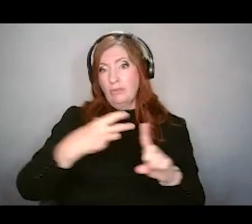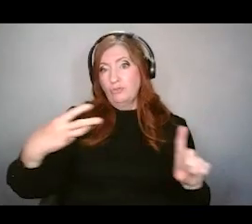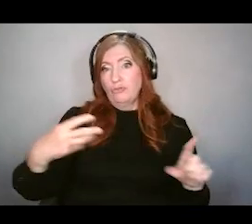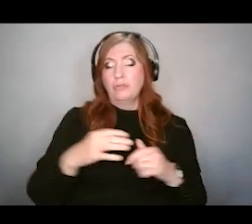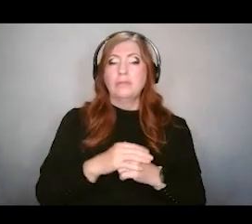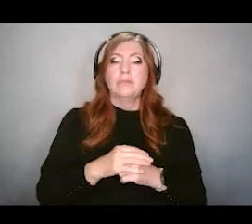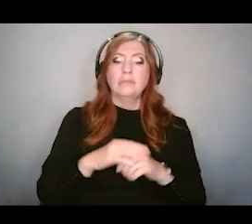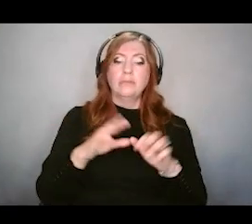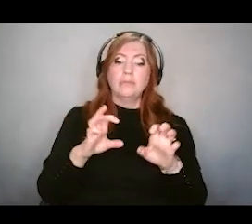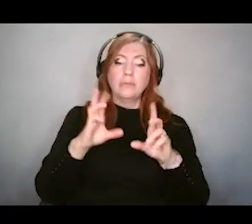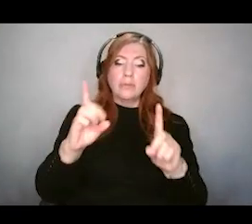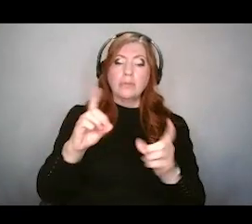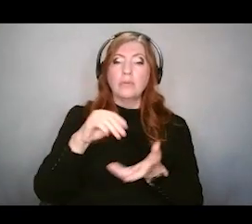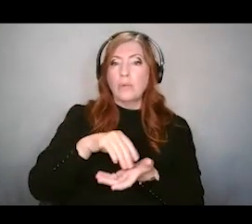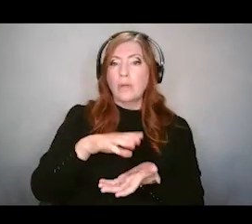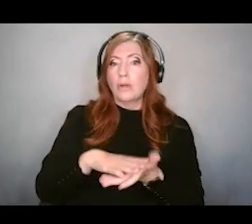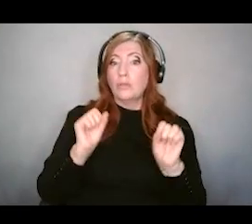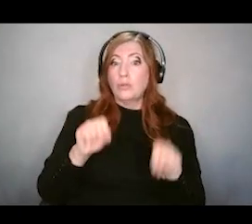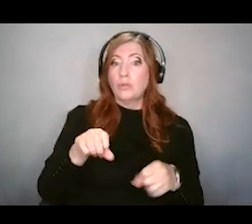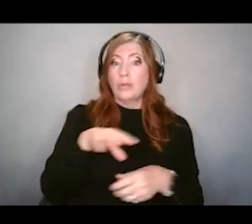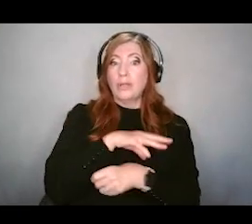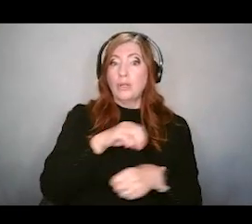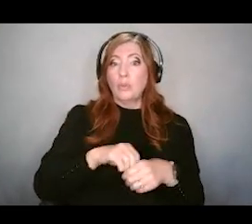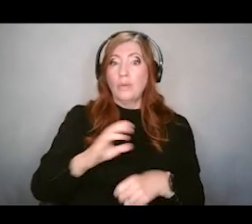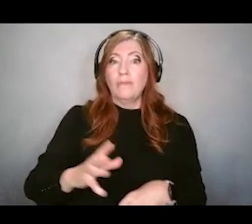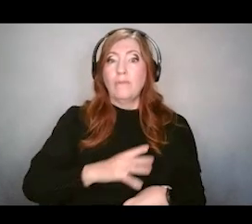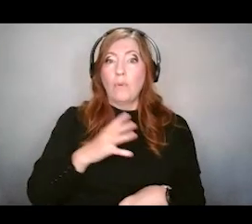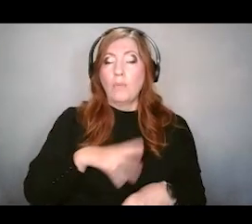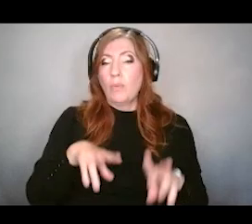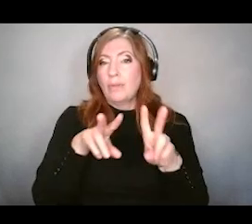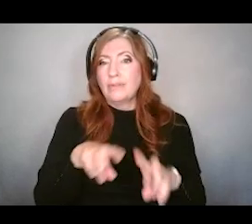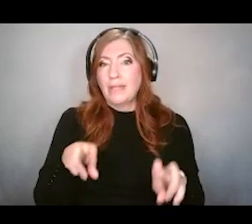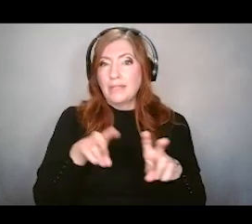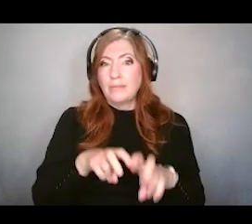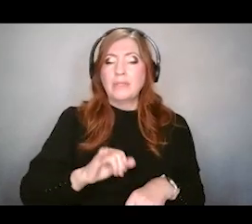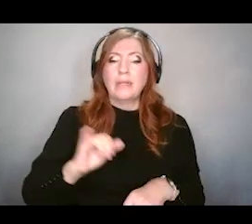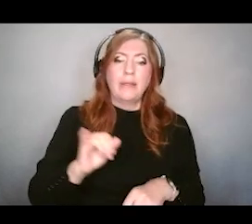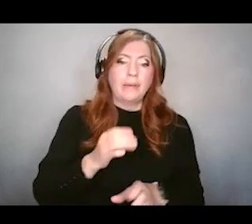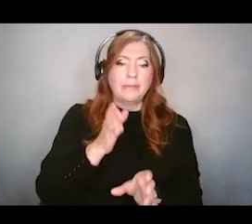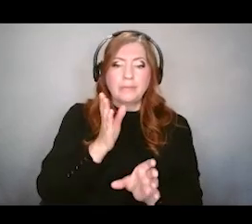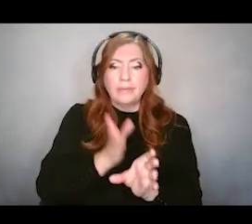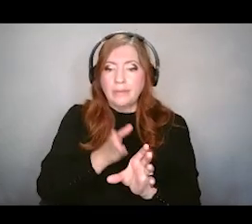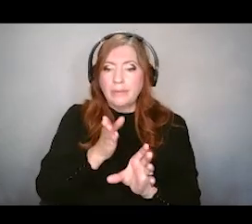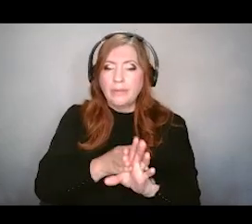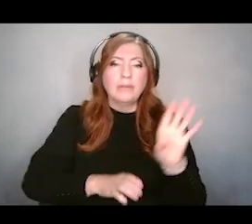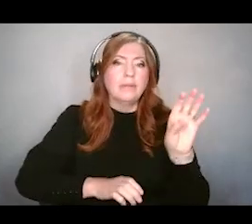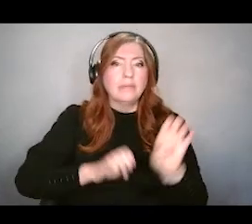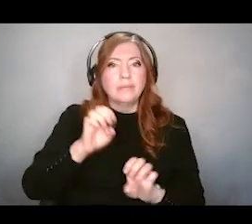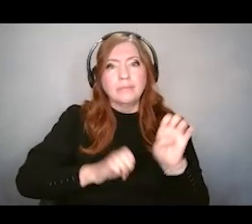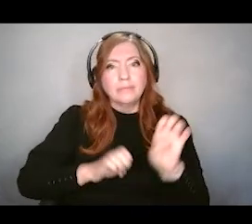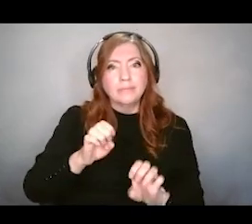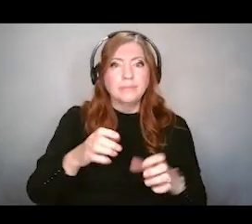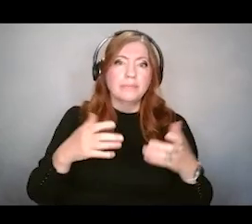records may also include formal assessments such as psychological evaluations, speech and language